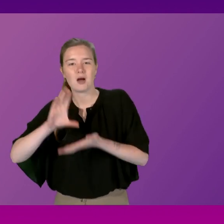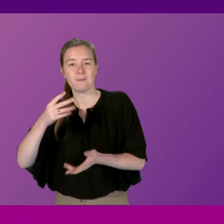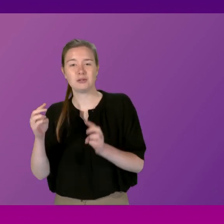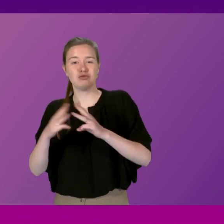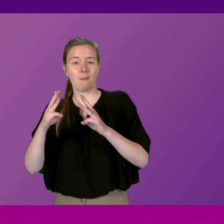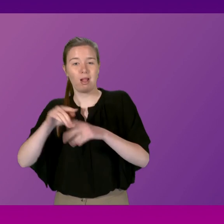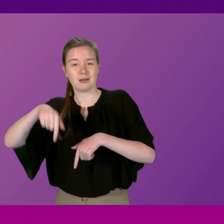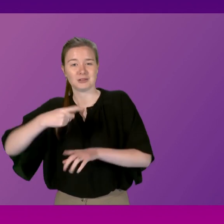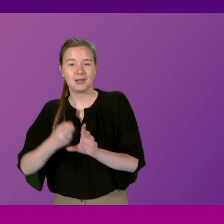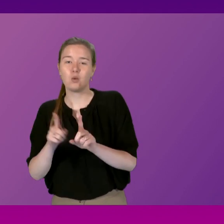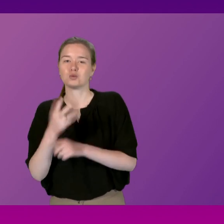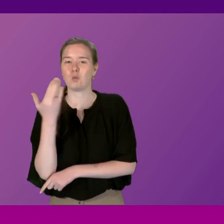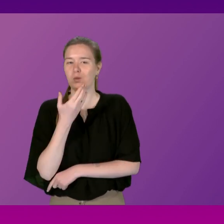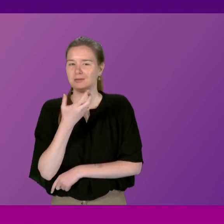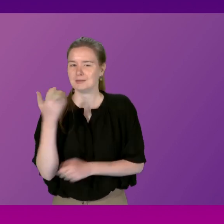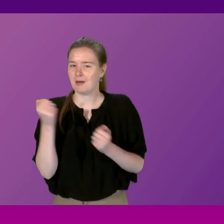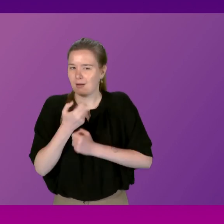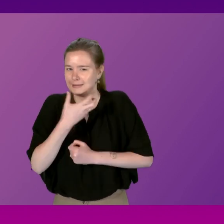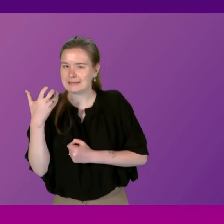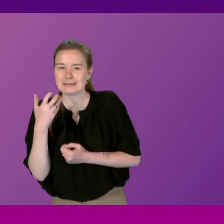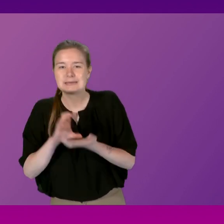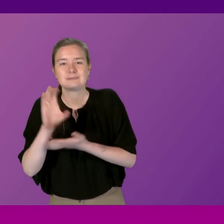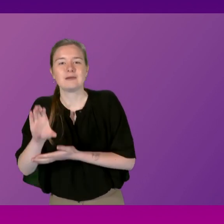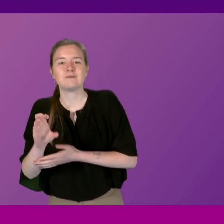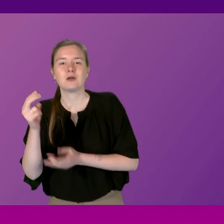new winter heating payment that is targeted at low-income households, including those